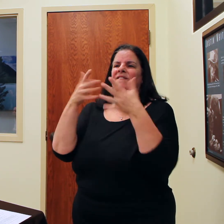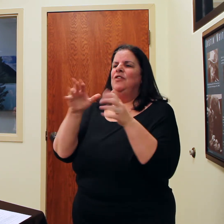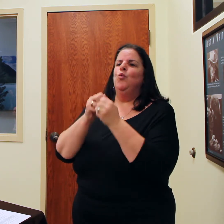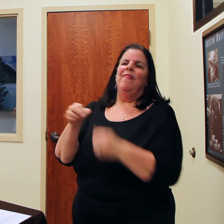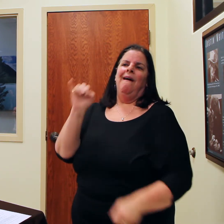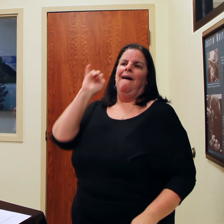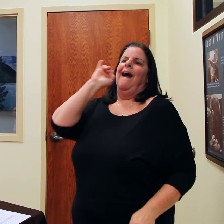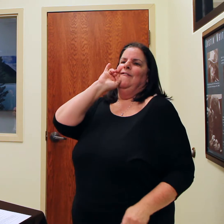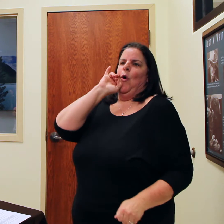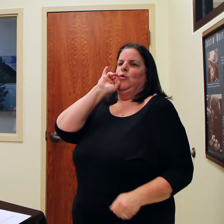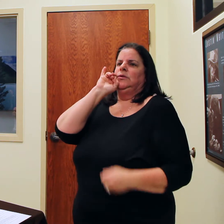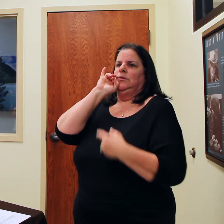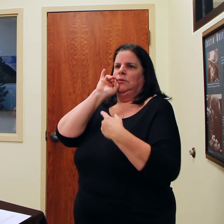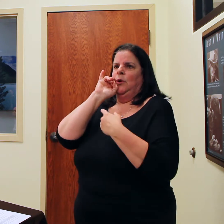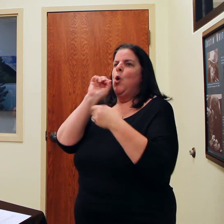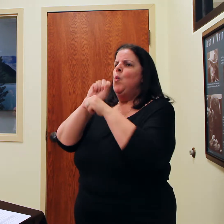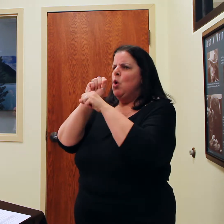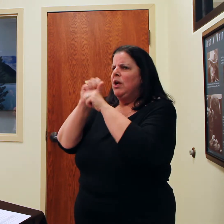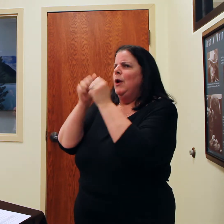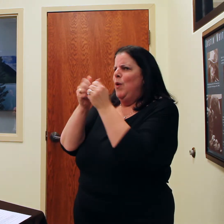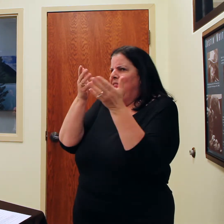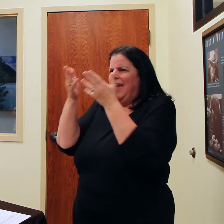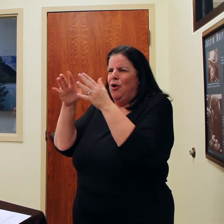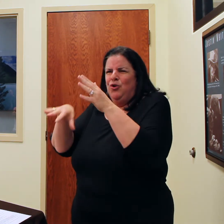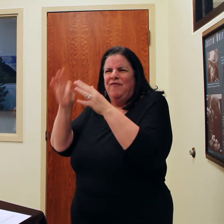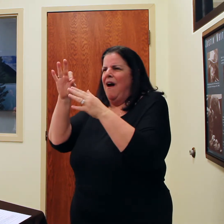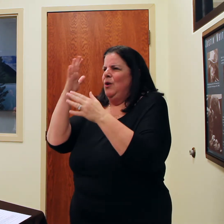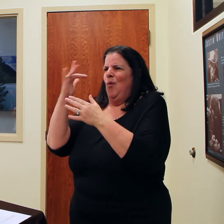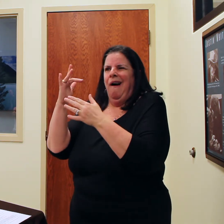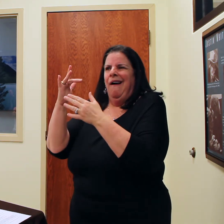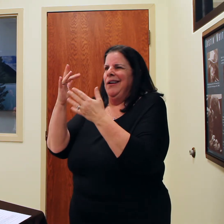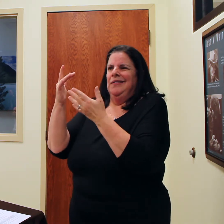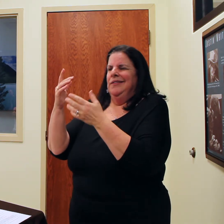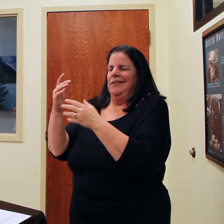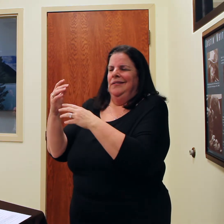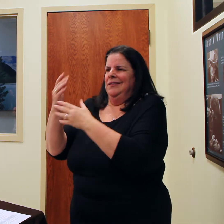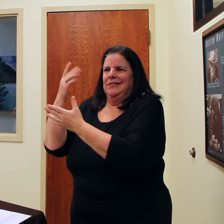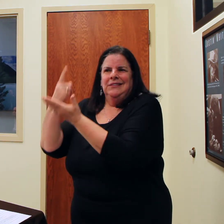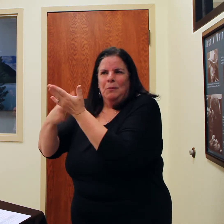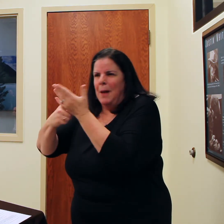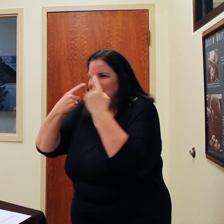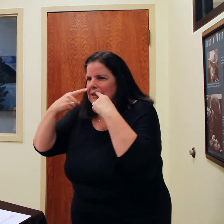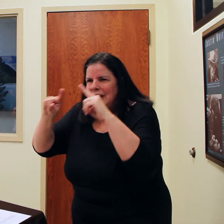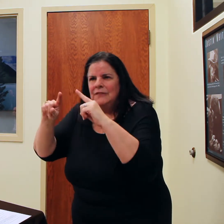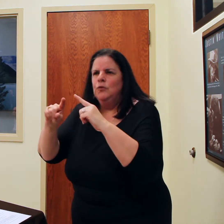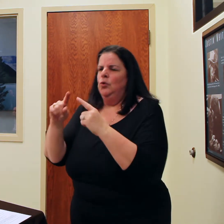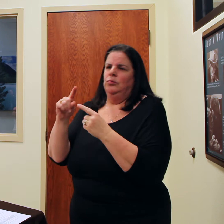We're working with the carrier to figure out why there's an intermittent, why they receive a bounce back message while the service is logged in.